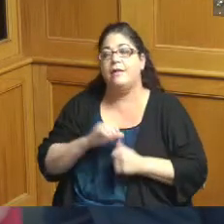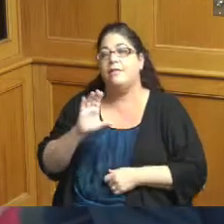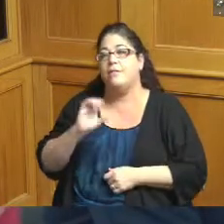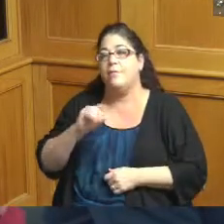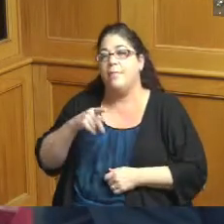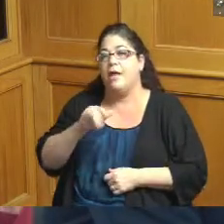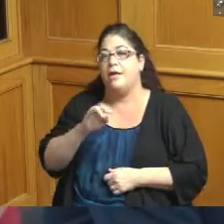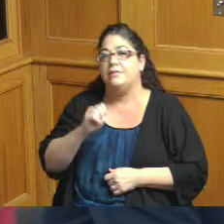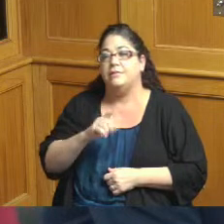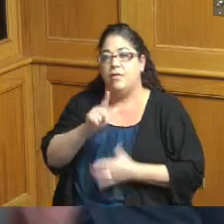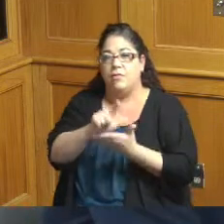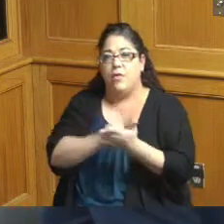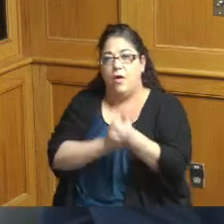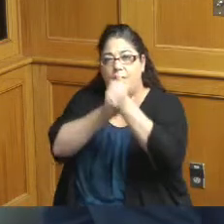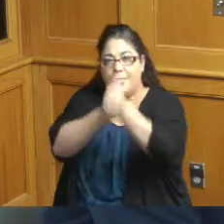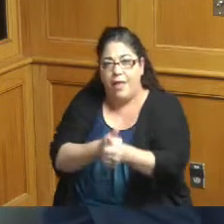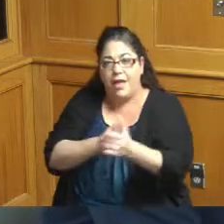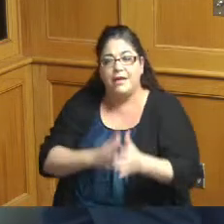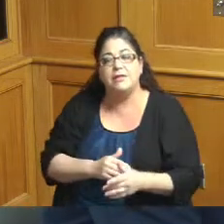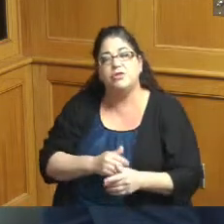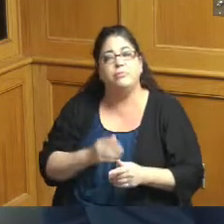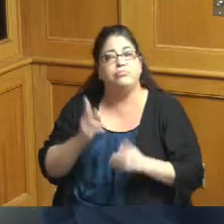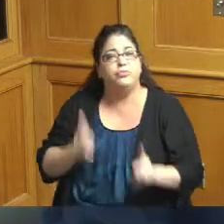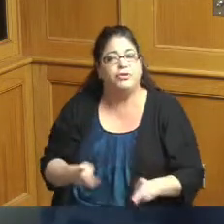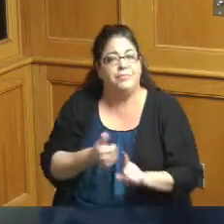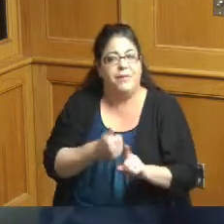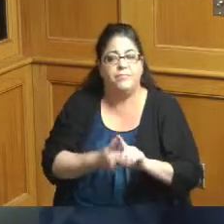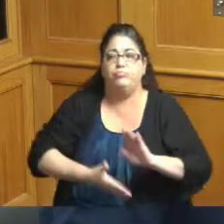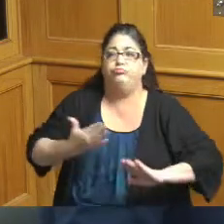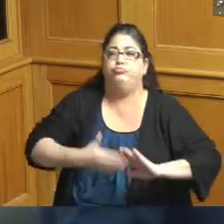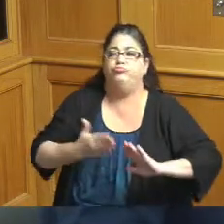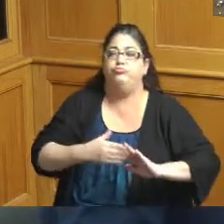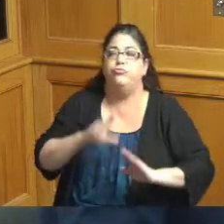to doing training for the court she is regularly running reports on all of our cases